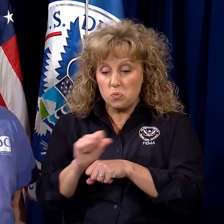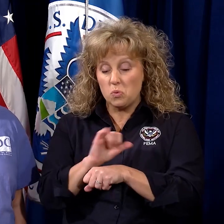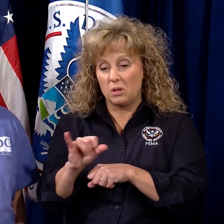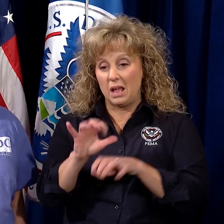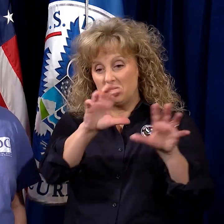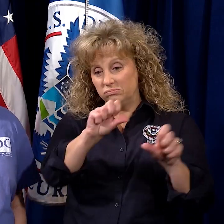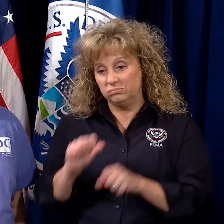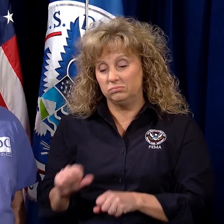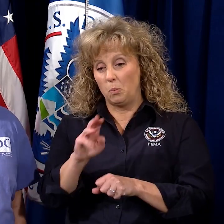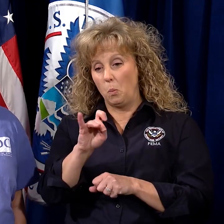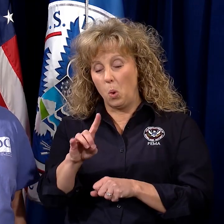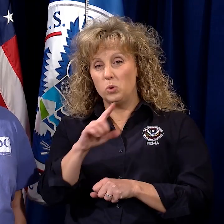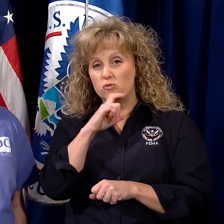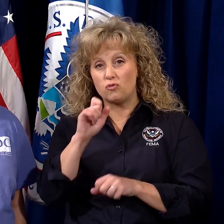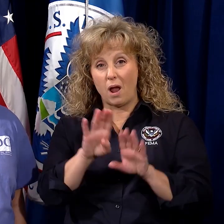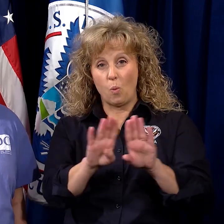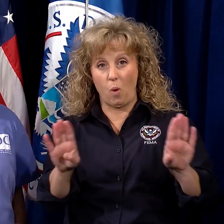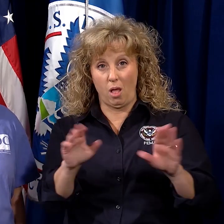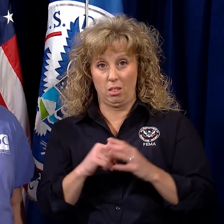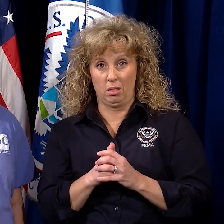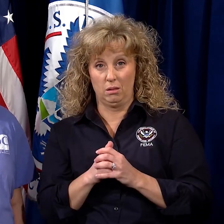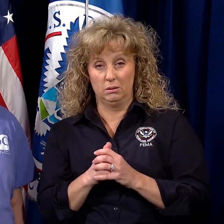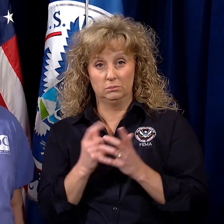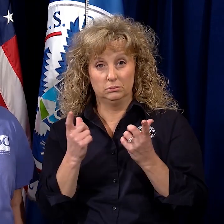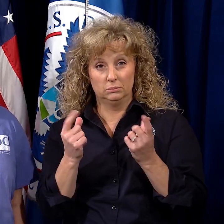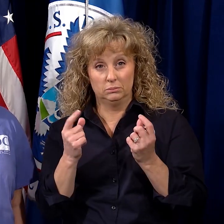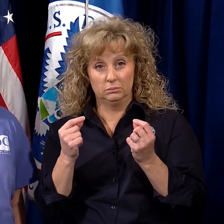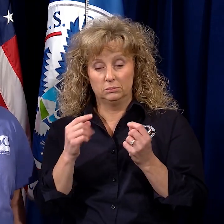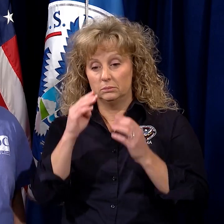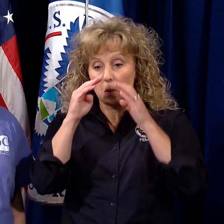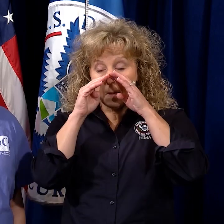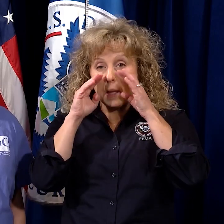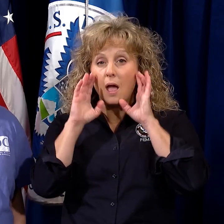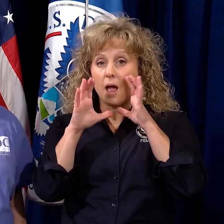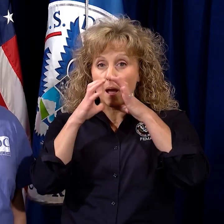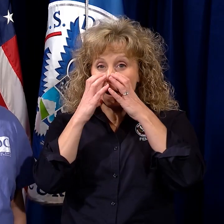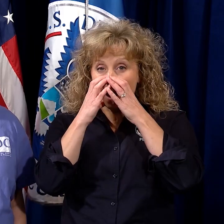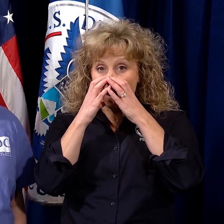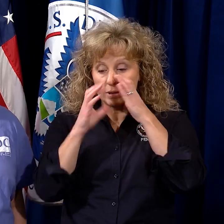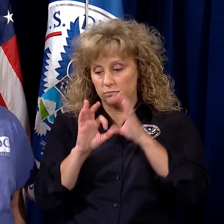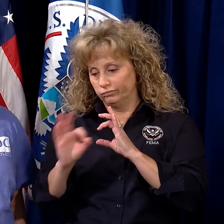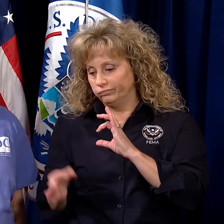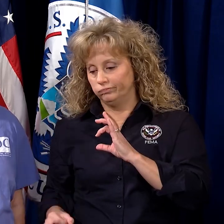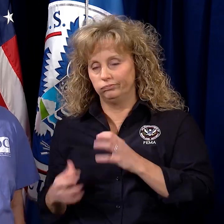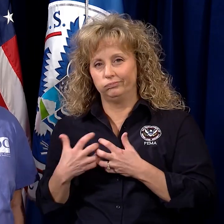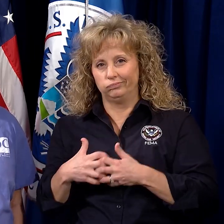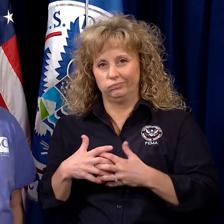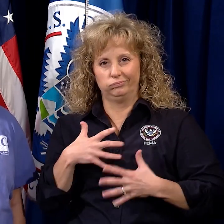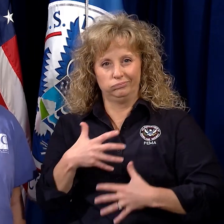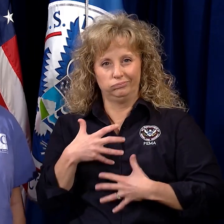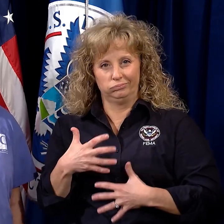like ripping out moldy drywall, wear a half-face or full-face respirator.